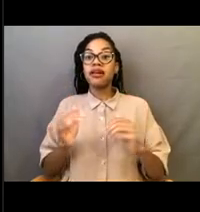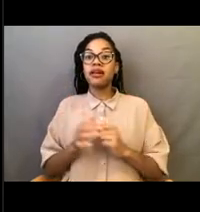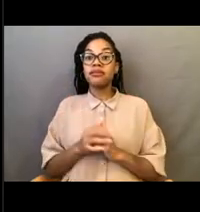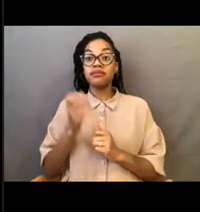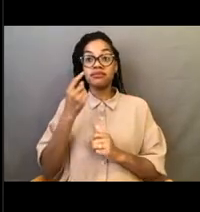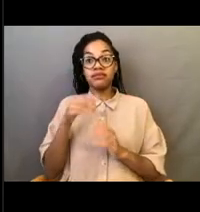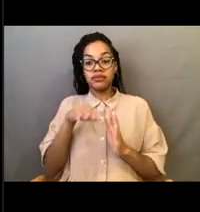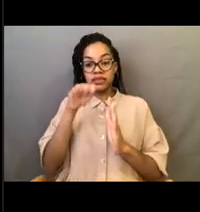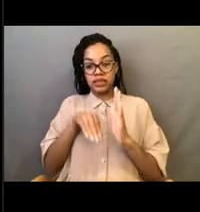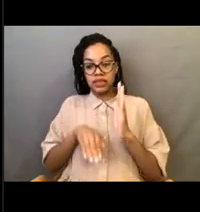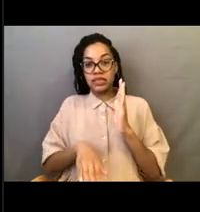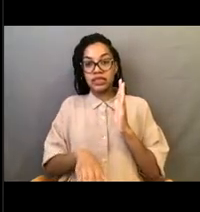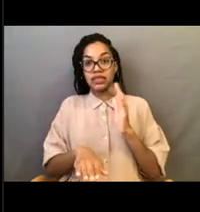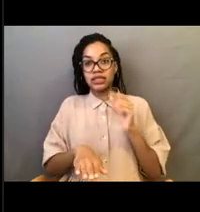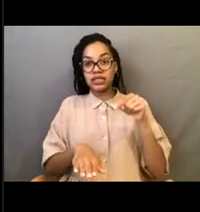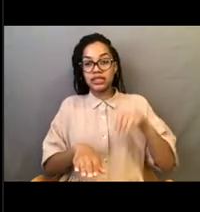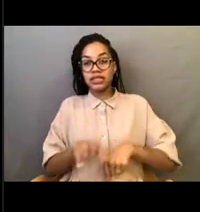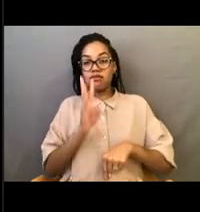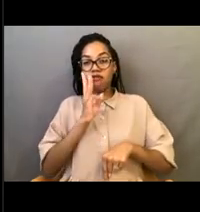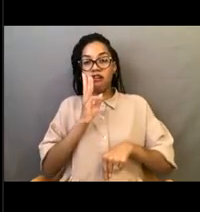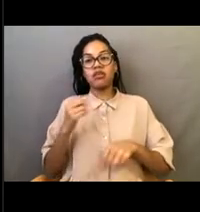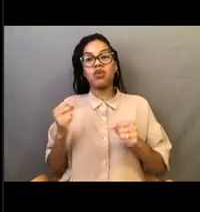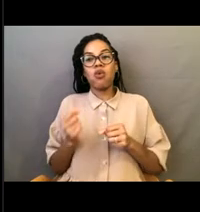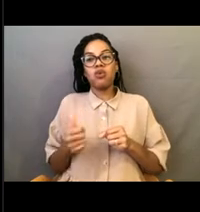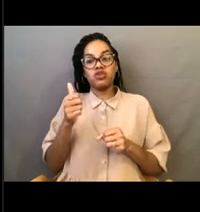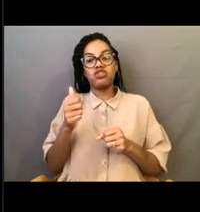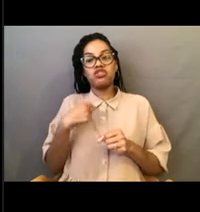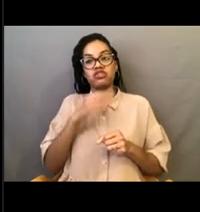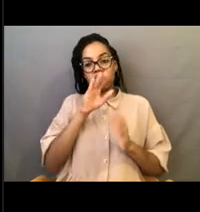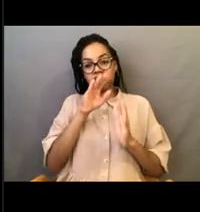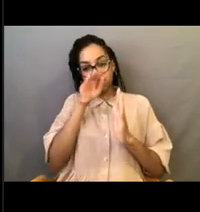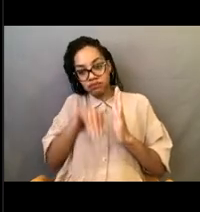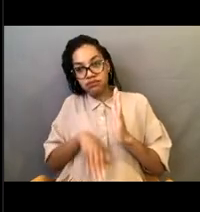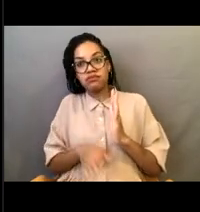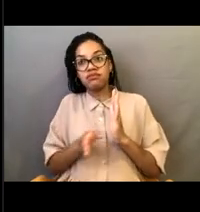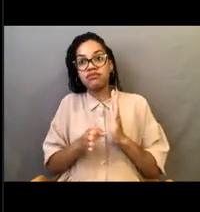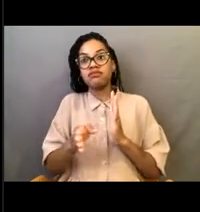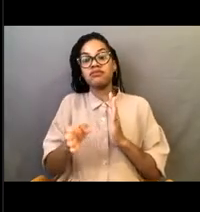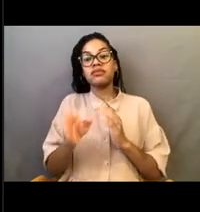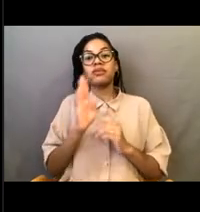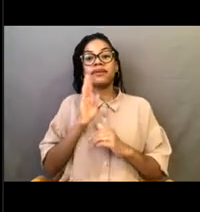and then last but not least is they need a lot of oxygen. And so if you've ever heard somebody talk about dissolved oxygen,